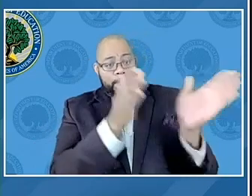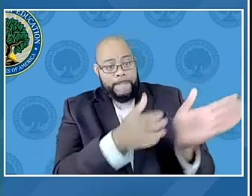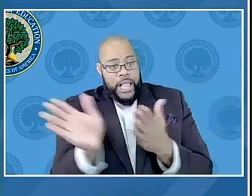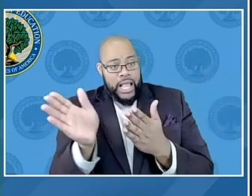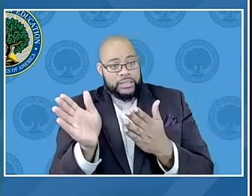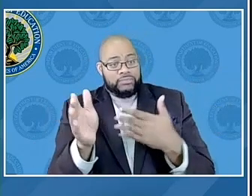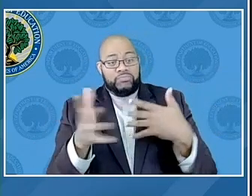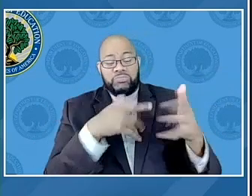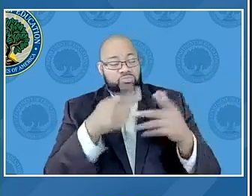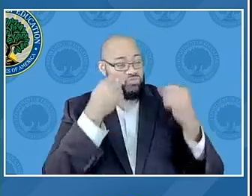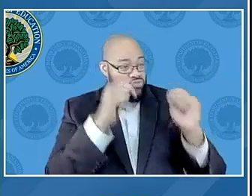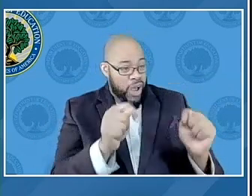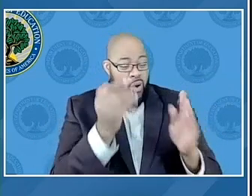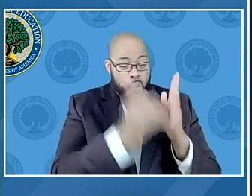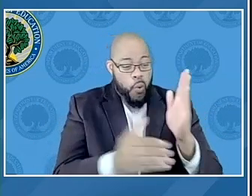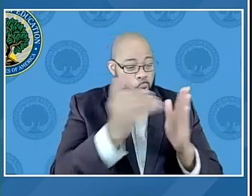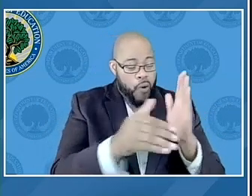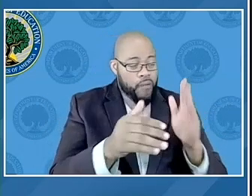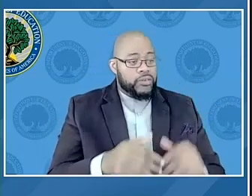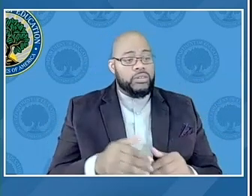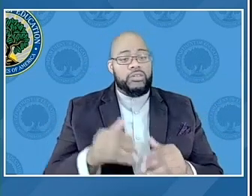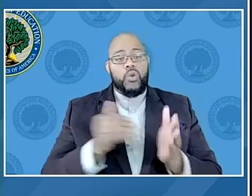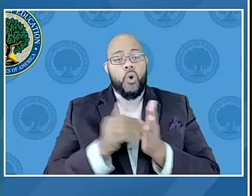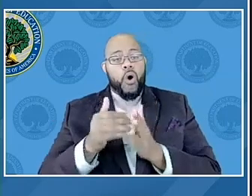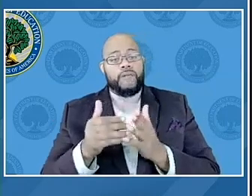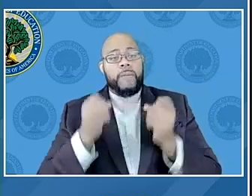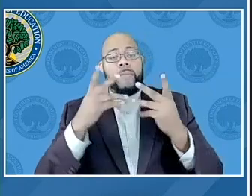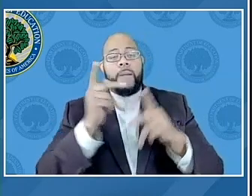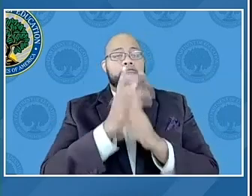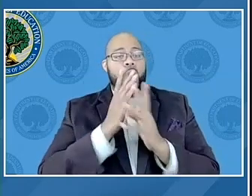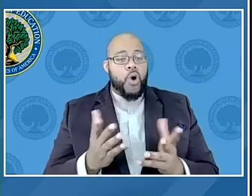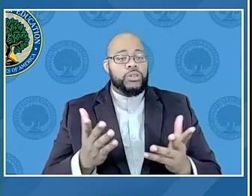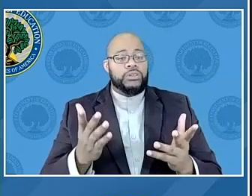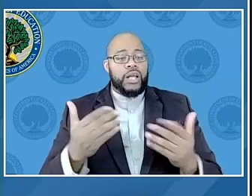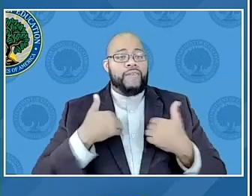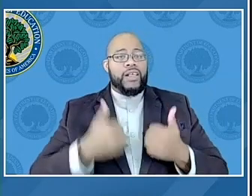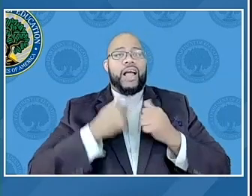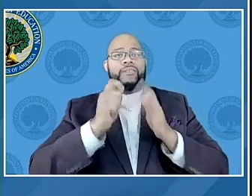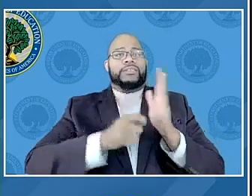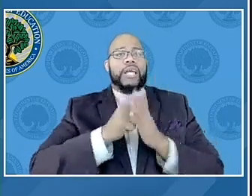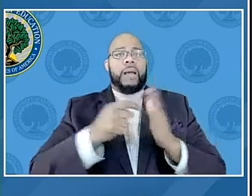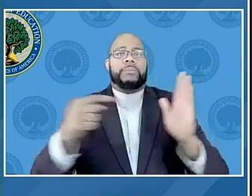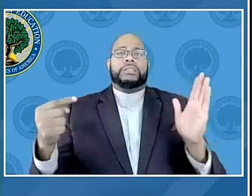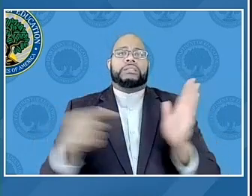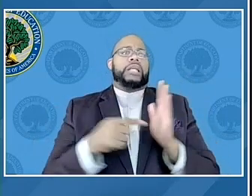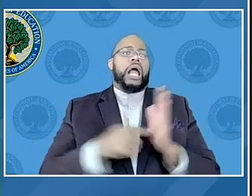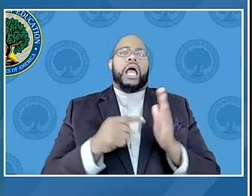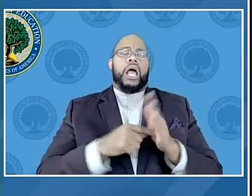tried repeatedly, often leave many borrowers in lifetime debt sentences. I think we can turn to the work of Ben